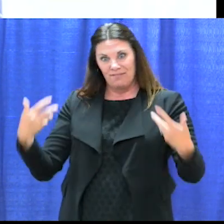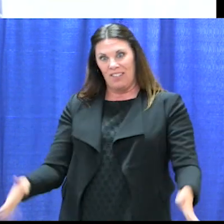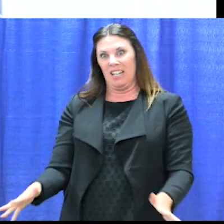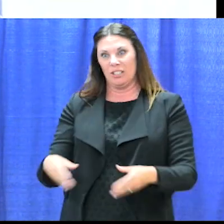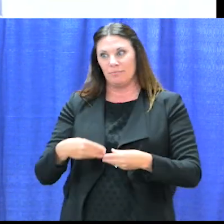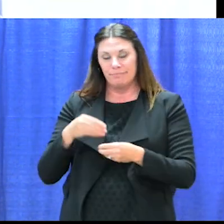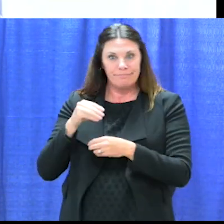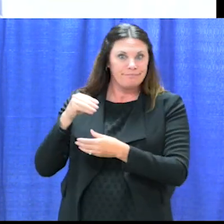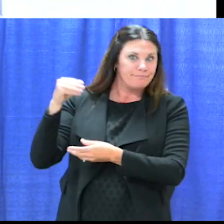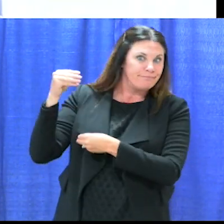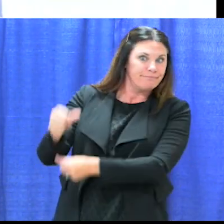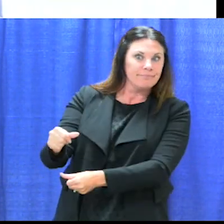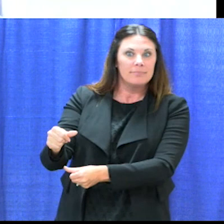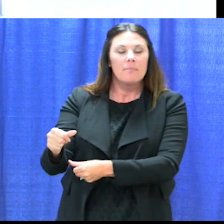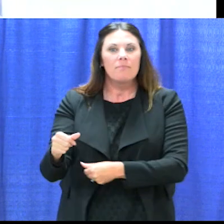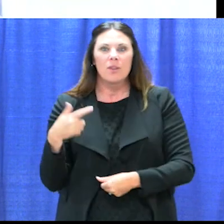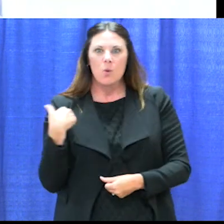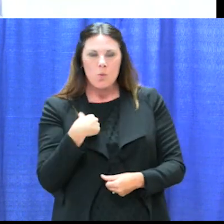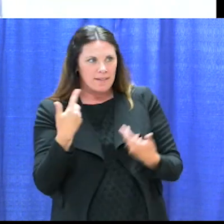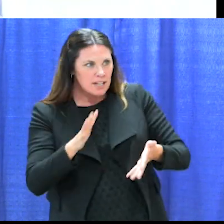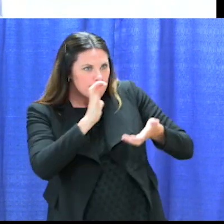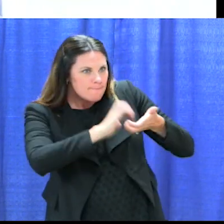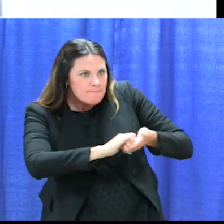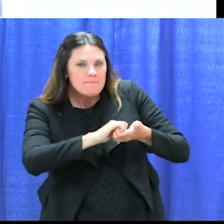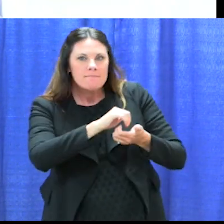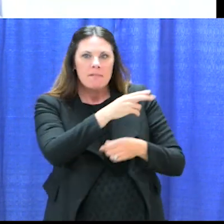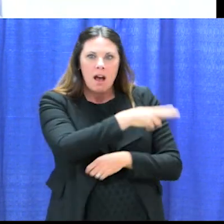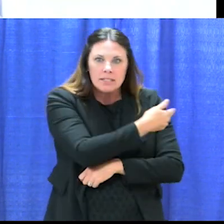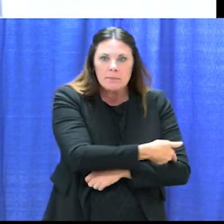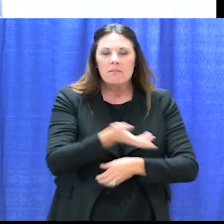We've teamed up with hospitals, schools and other community organizations around the globe